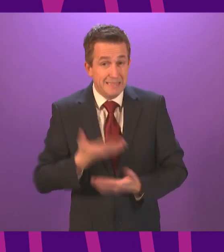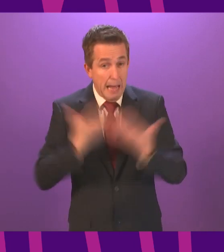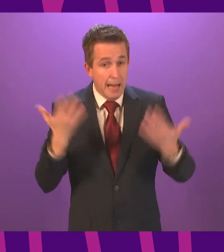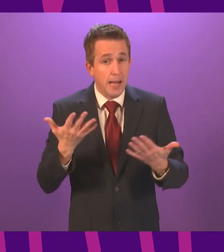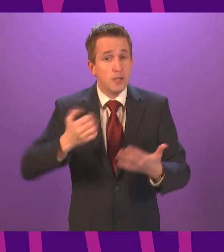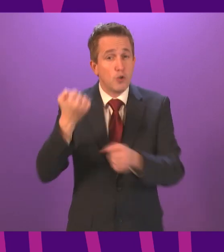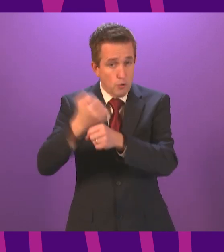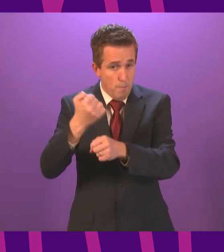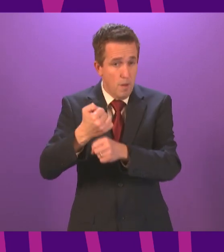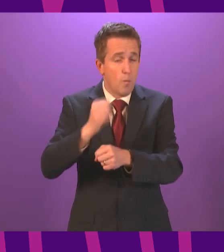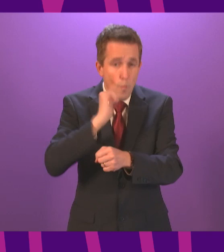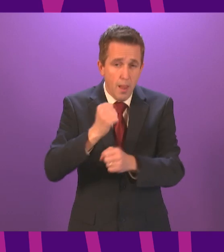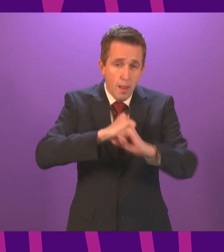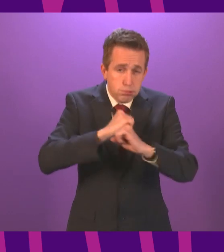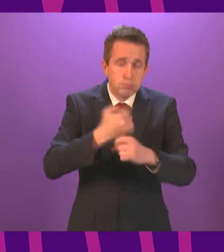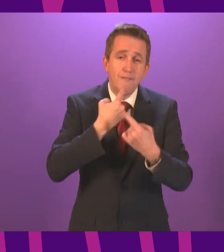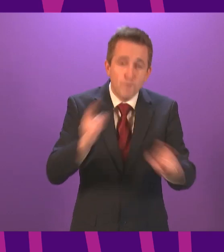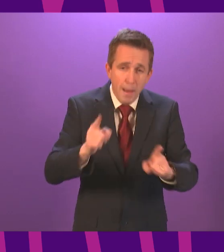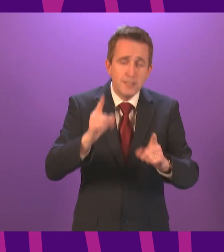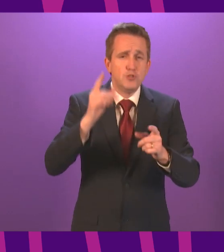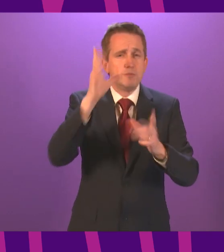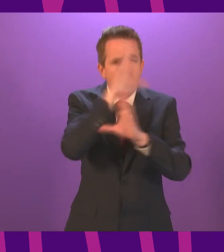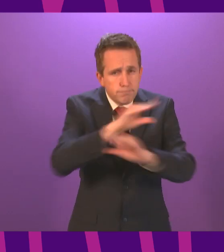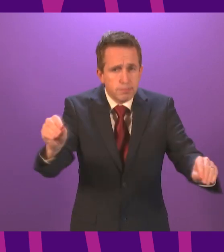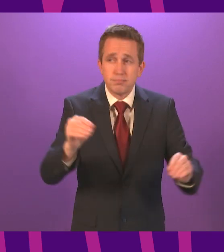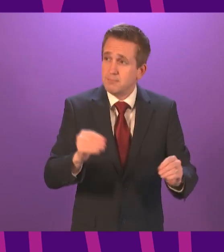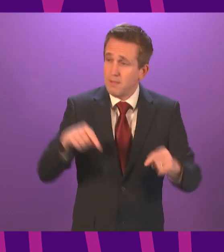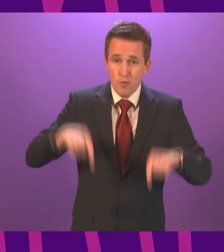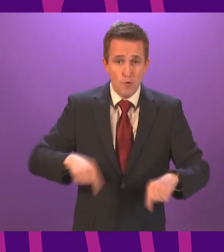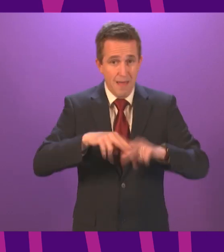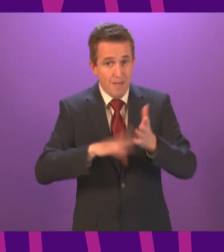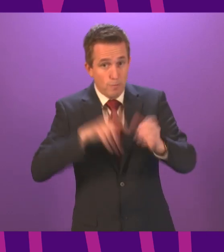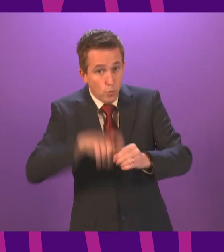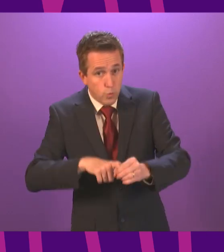parliamentary occasions such as this one and our advertising campaigns to ensure that people